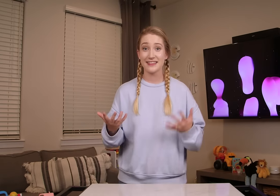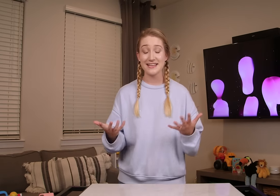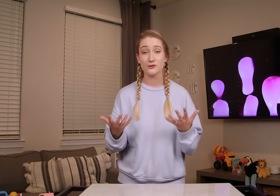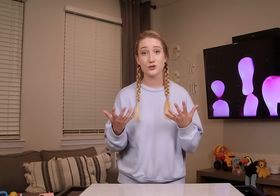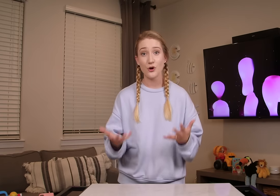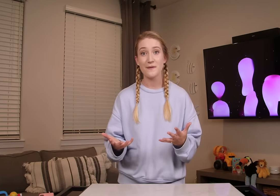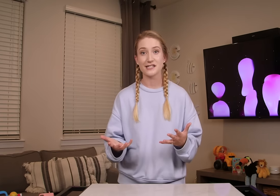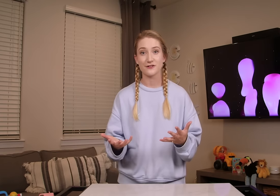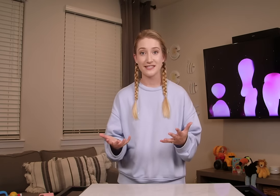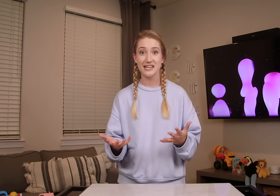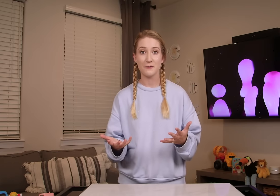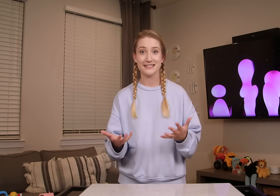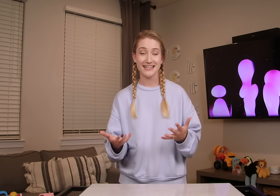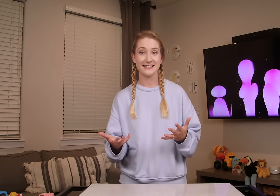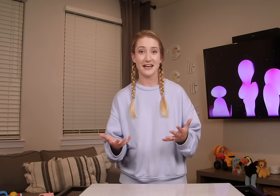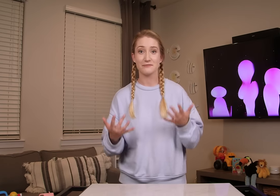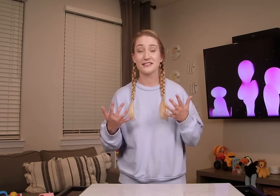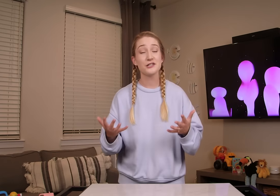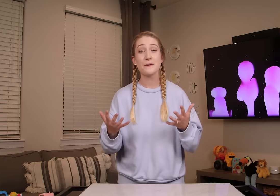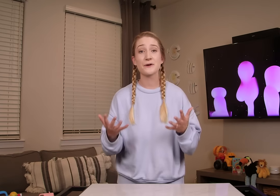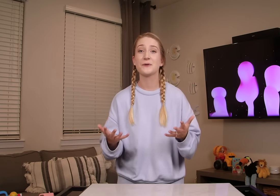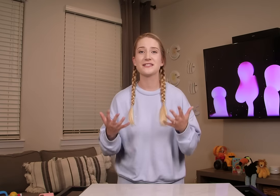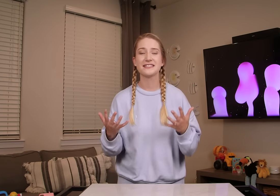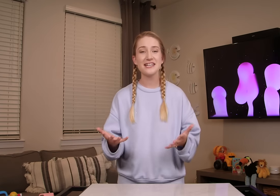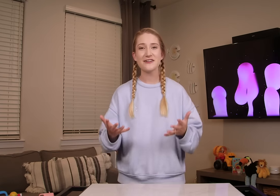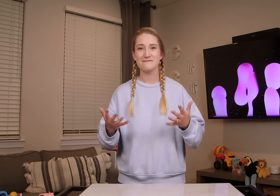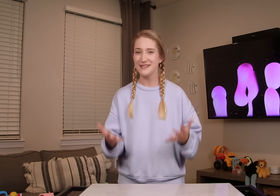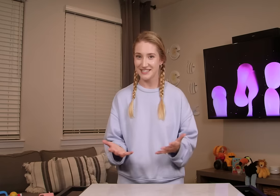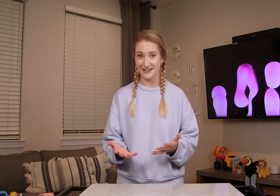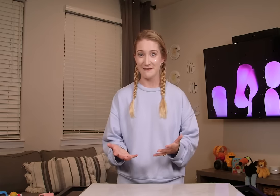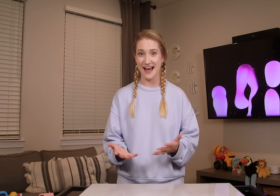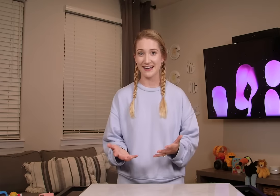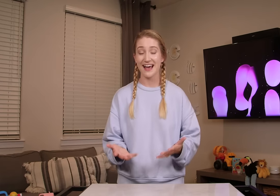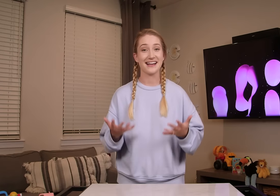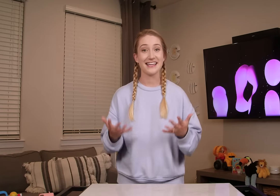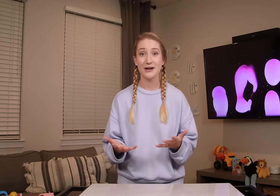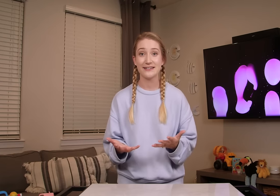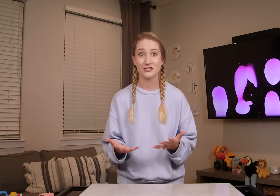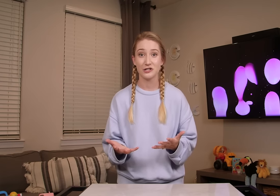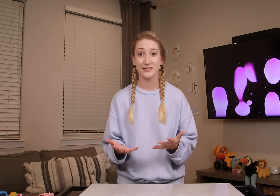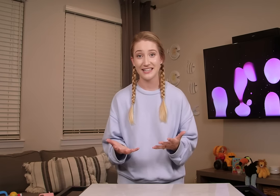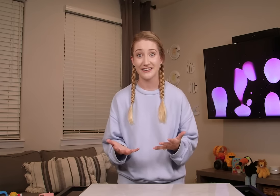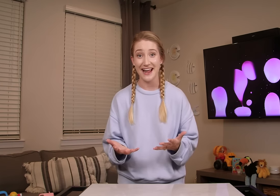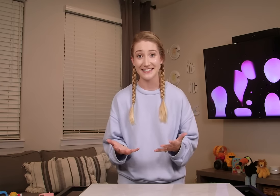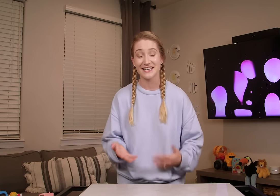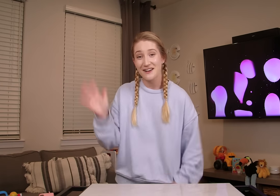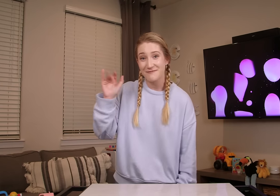Thank you so much for seeing what was inside my super cool secret mystery bag. I can't wait to show you what's in there next. Bye!